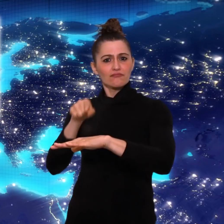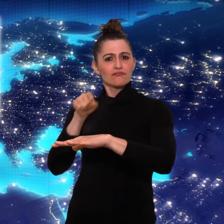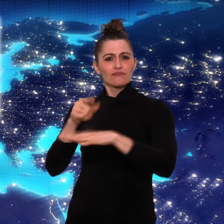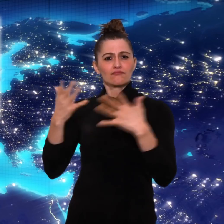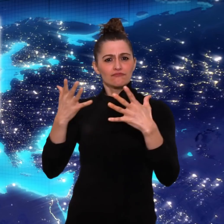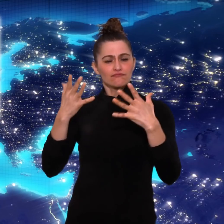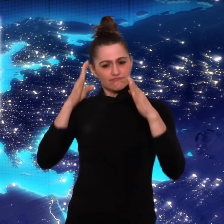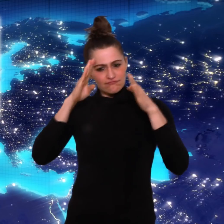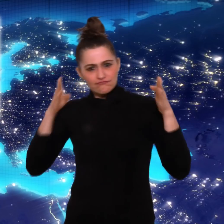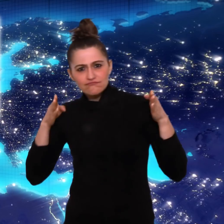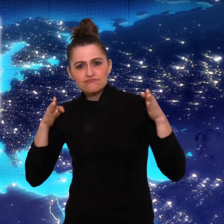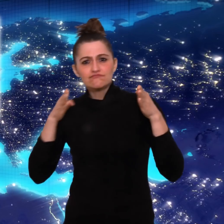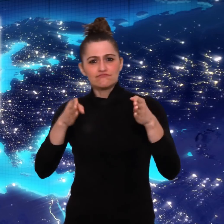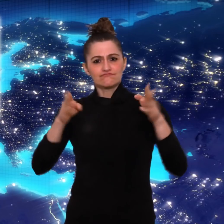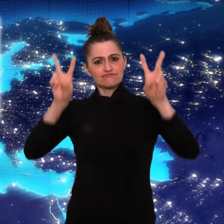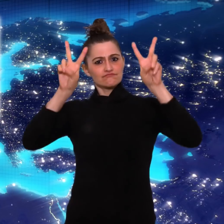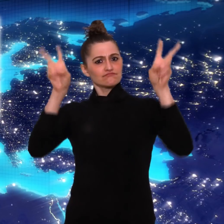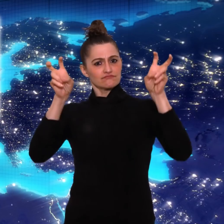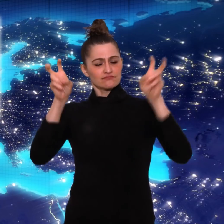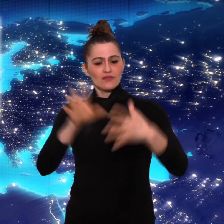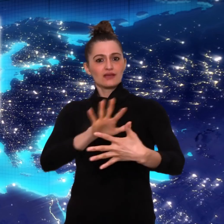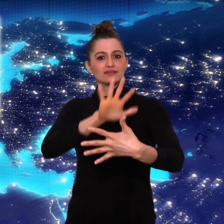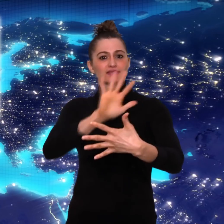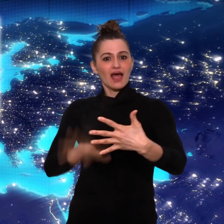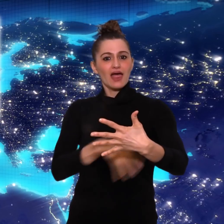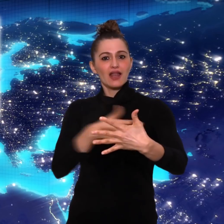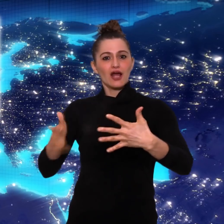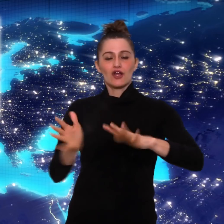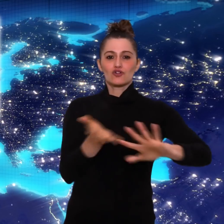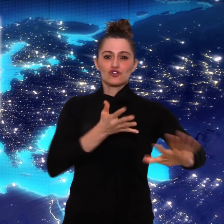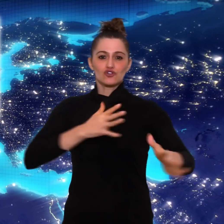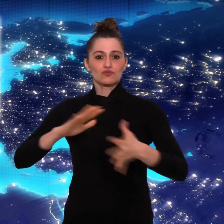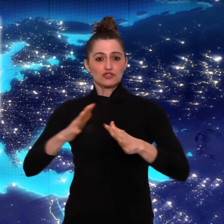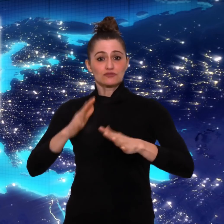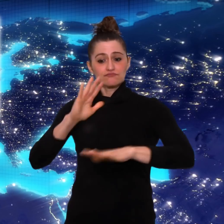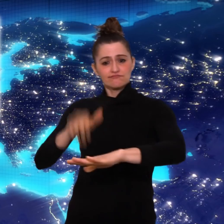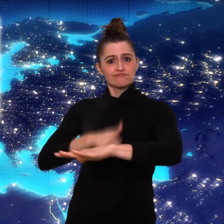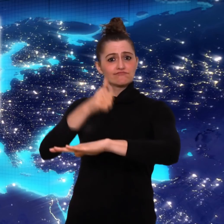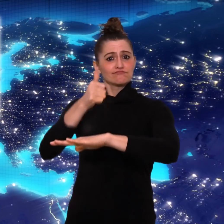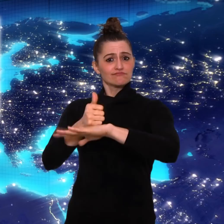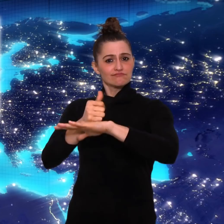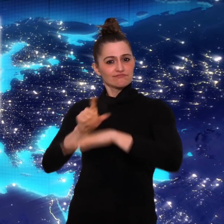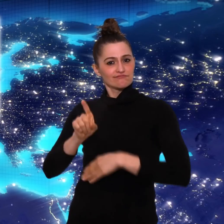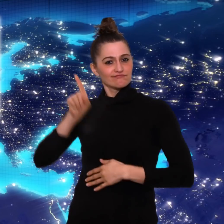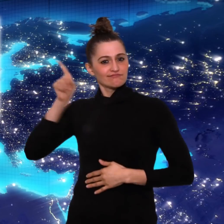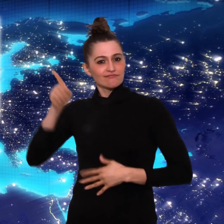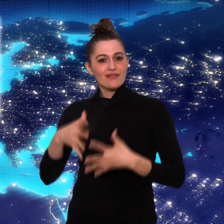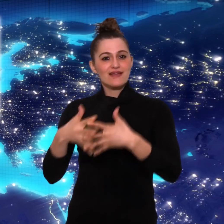language-themed coffee store in